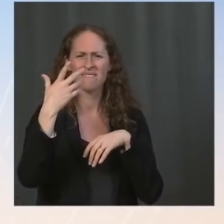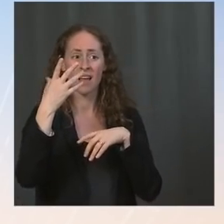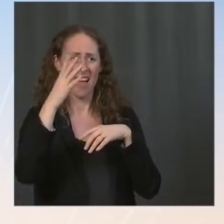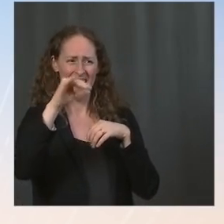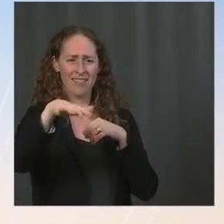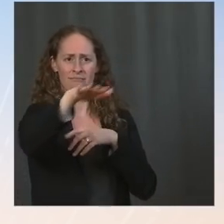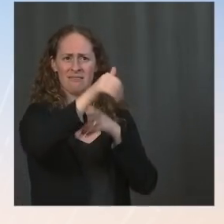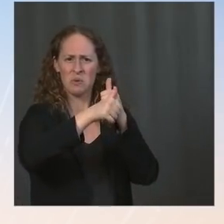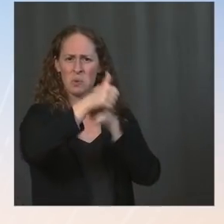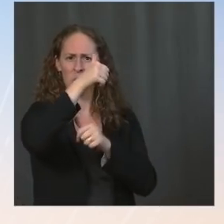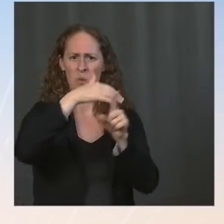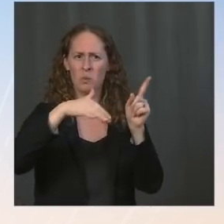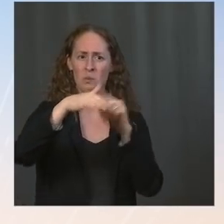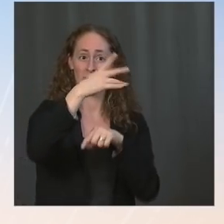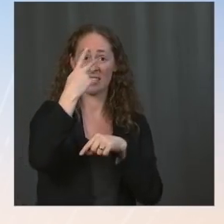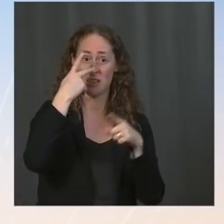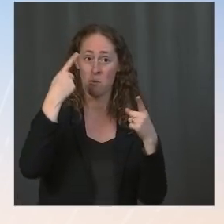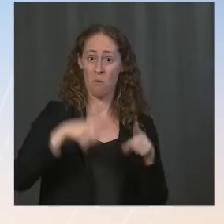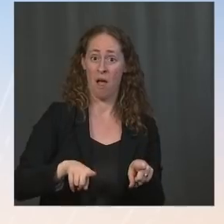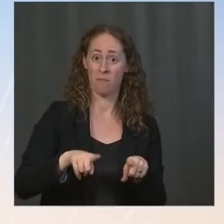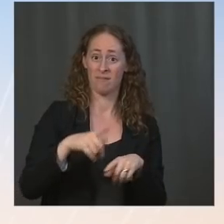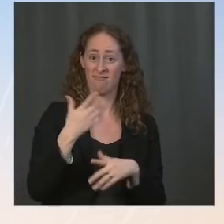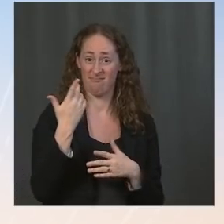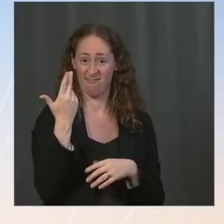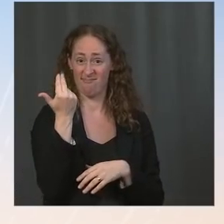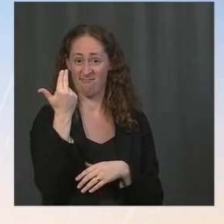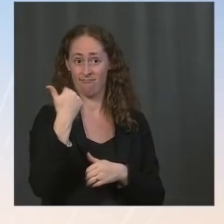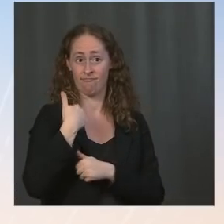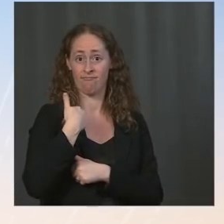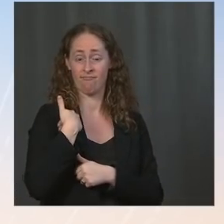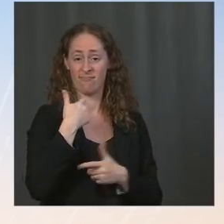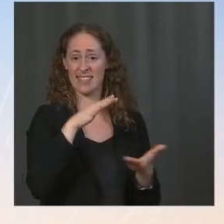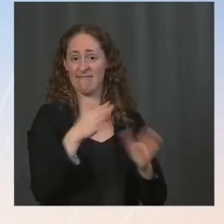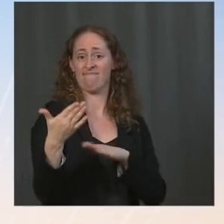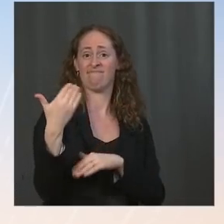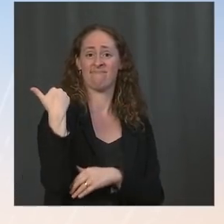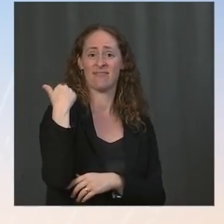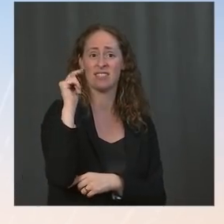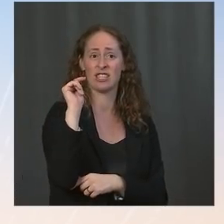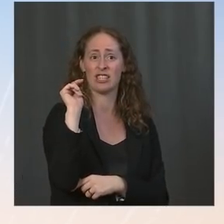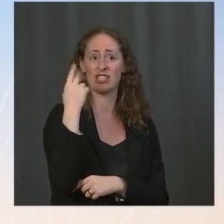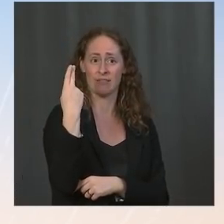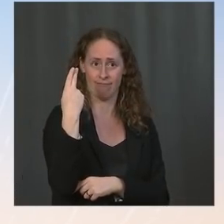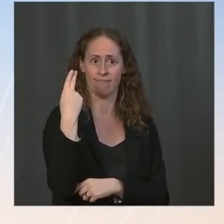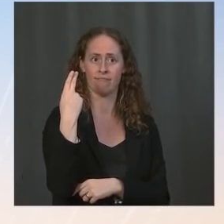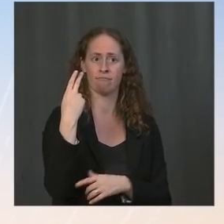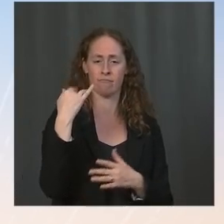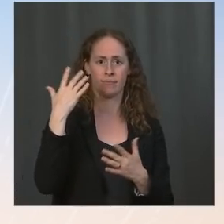gave their lives on Thursday and we dealt with rocket attacks overnight. And of course, force posture and the protection of our troops